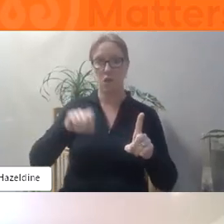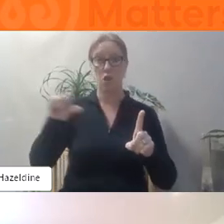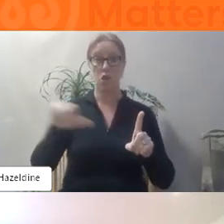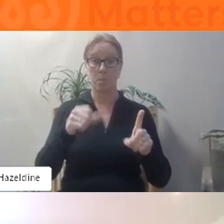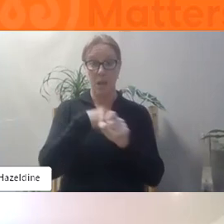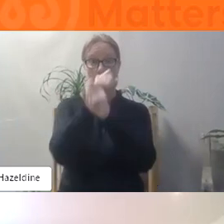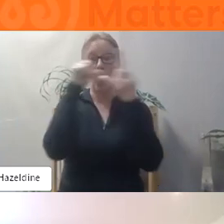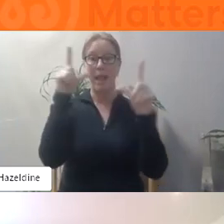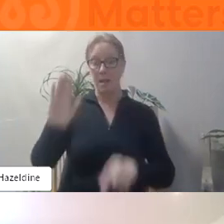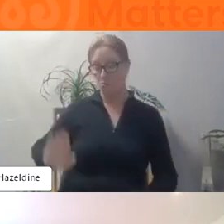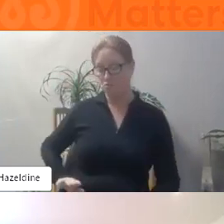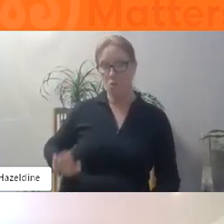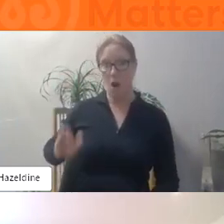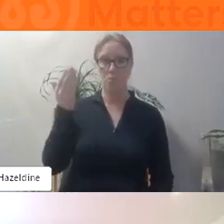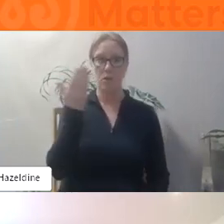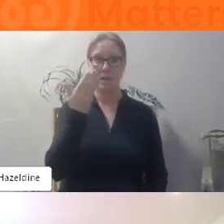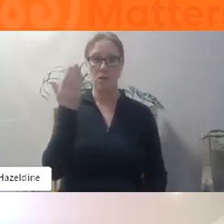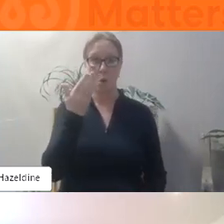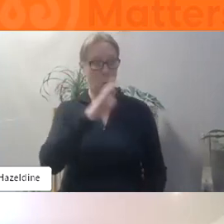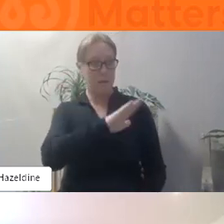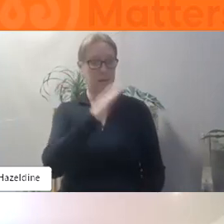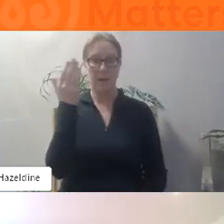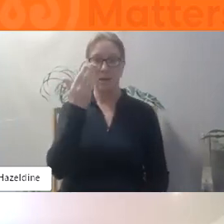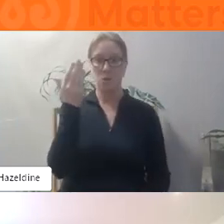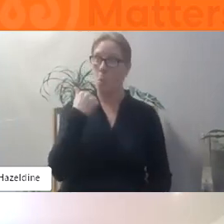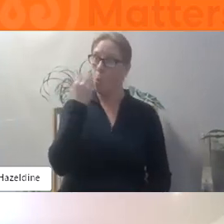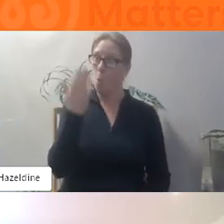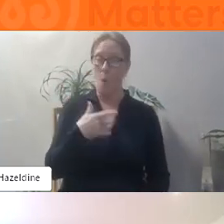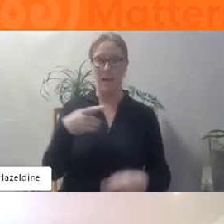school and intermediate school always allowed me to do speeches